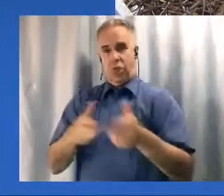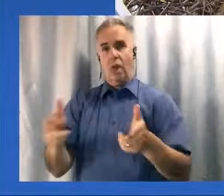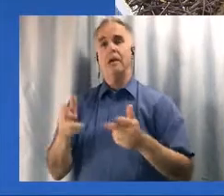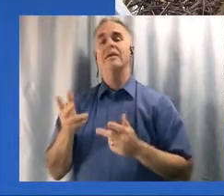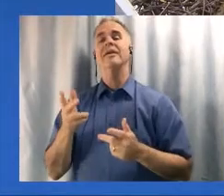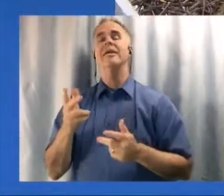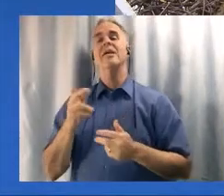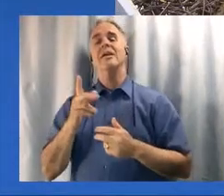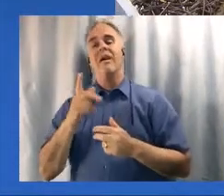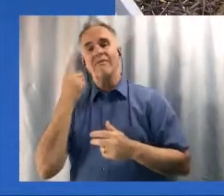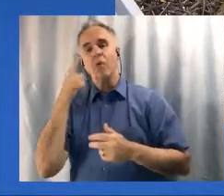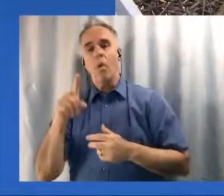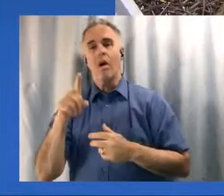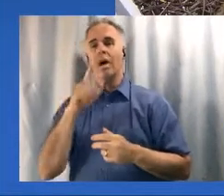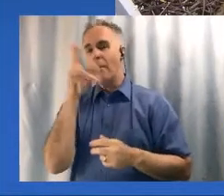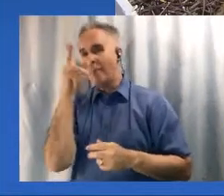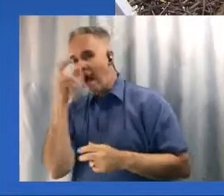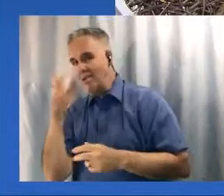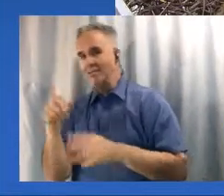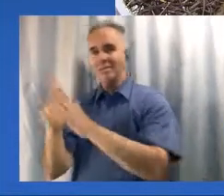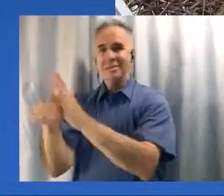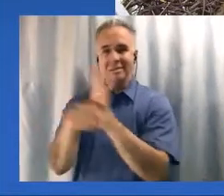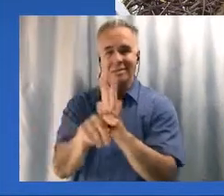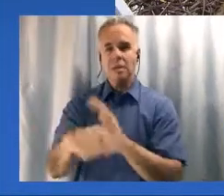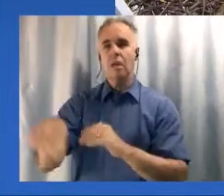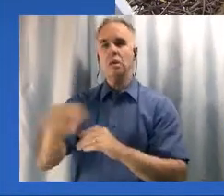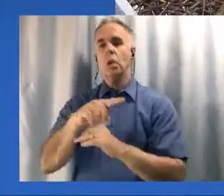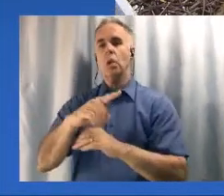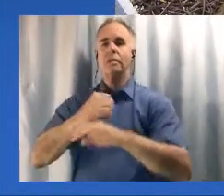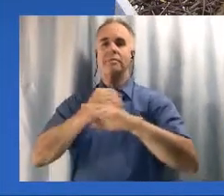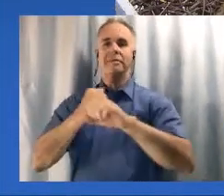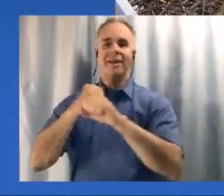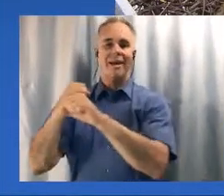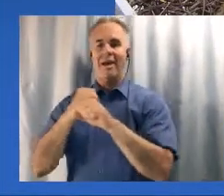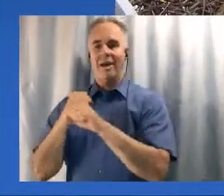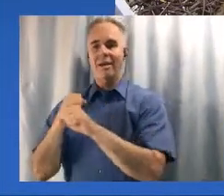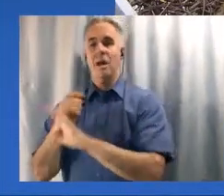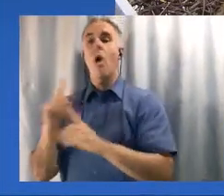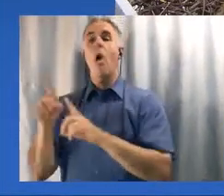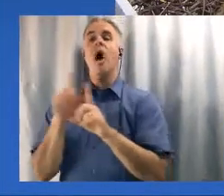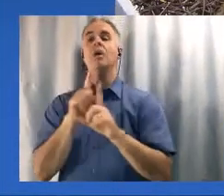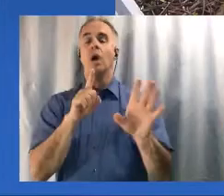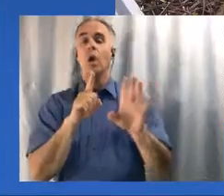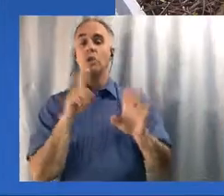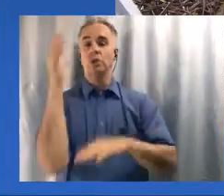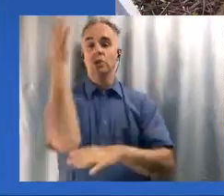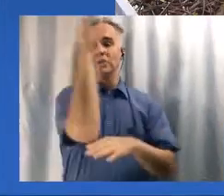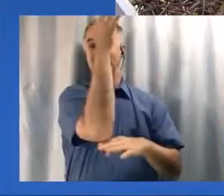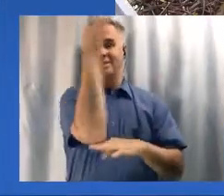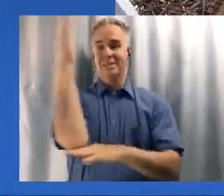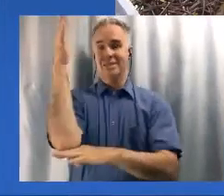plants, and trees from insects. Also, natural habitats were destroyed